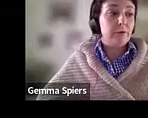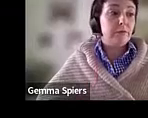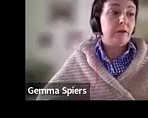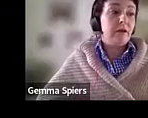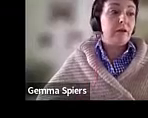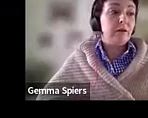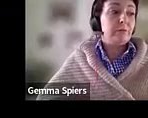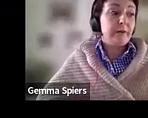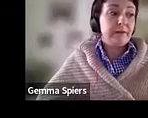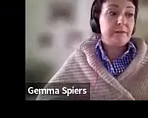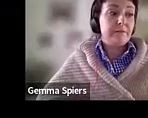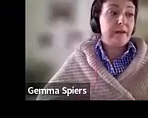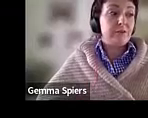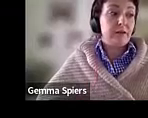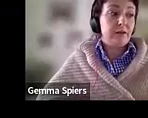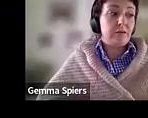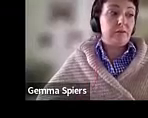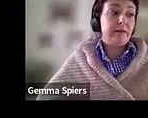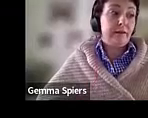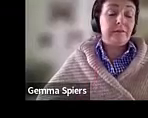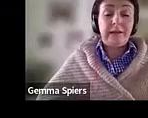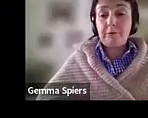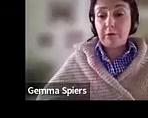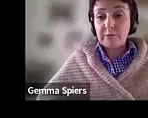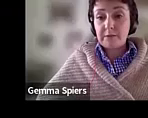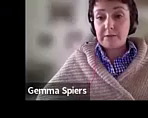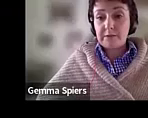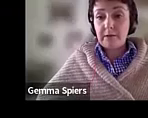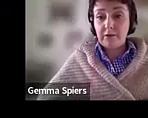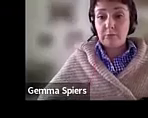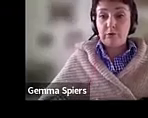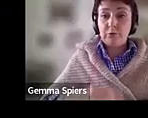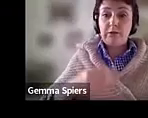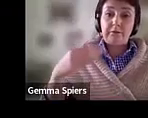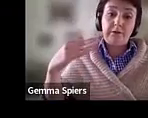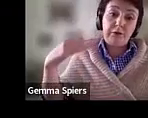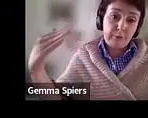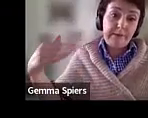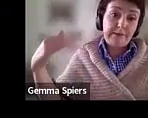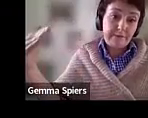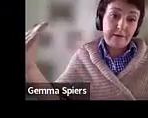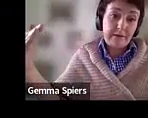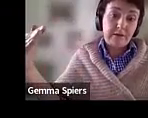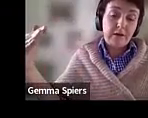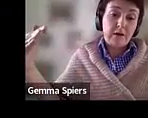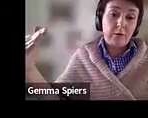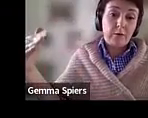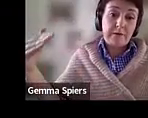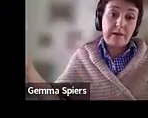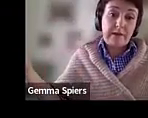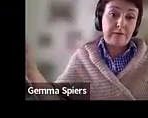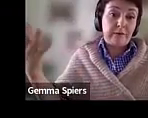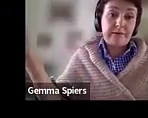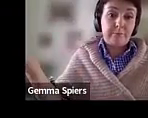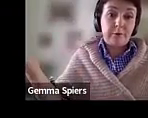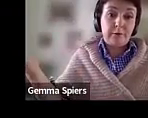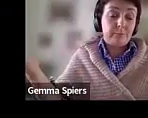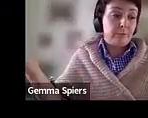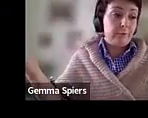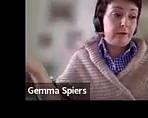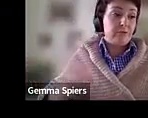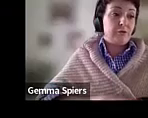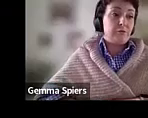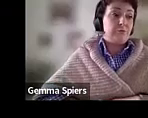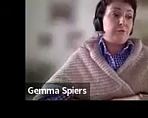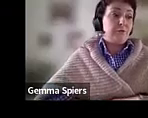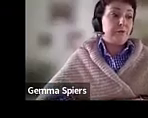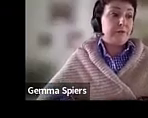example, lower rates of educational and labor force participation which will have a cumulative effect over their life. For example, with pension